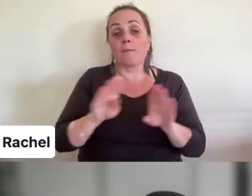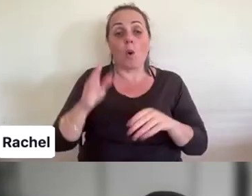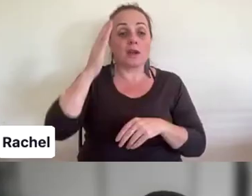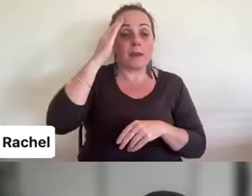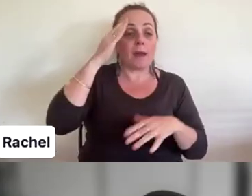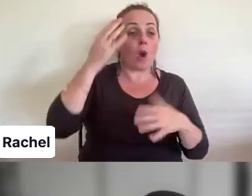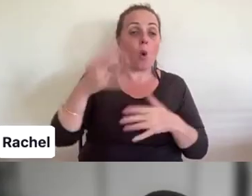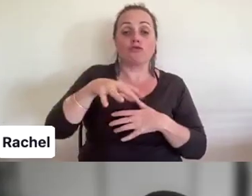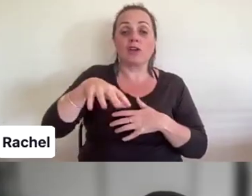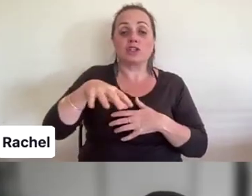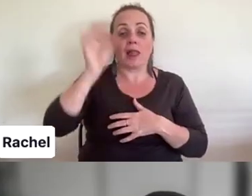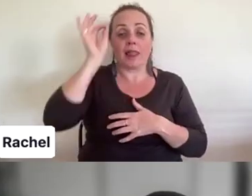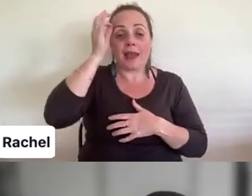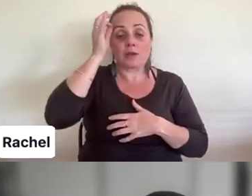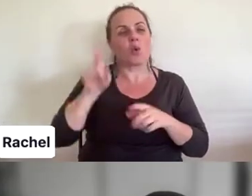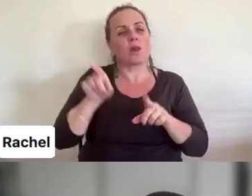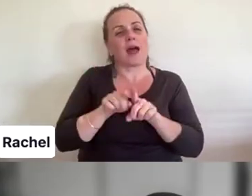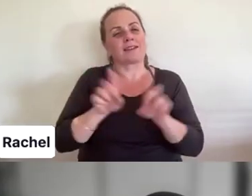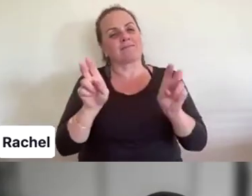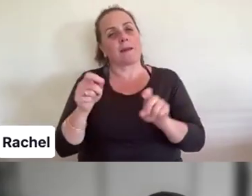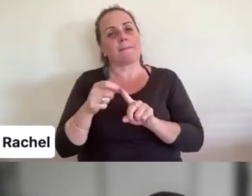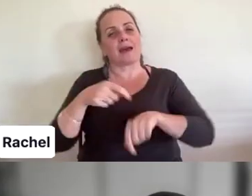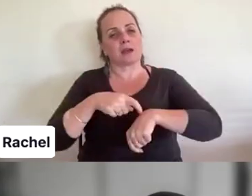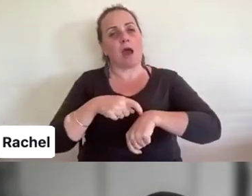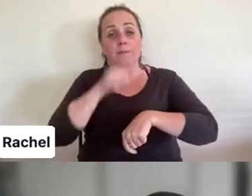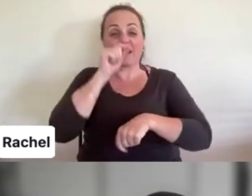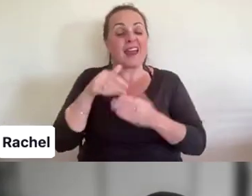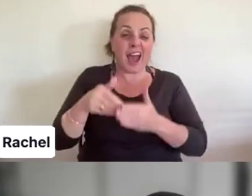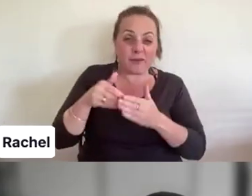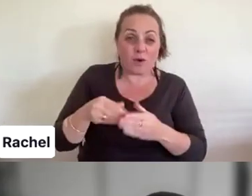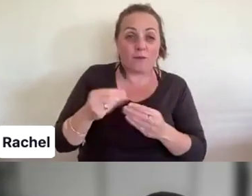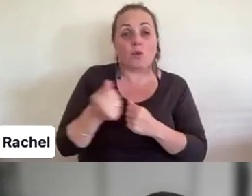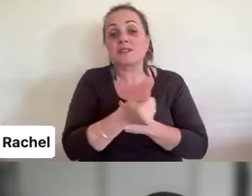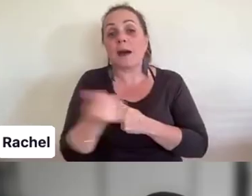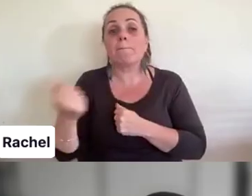it's a part time opportunity which can also be helpful for some who aren't in a position,